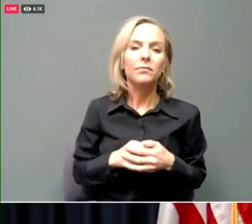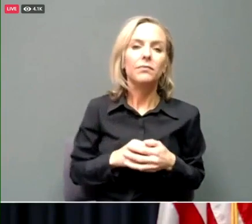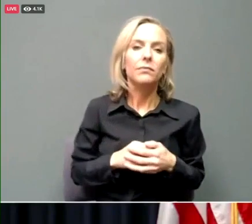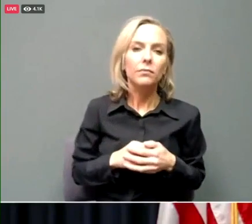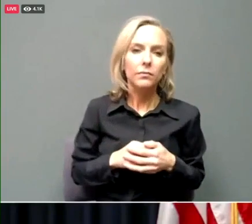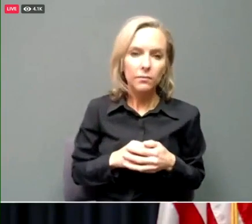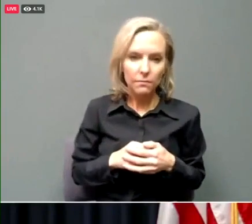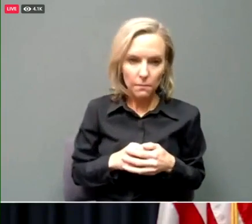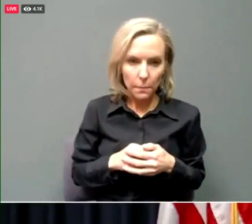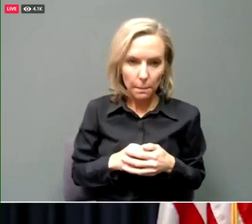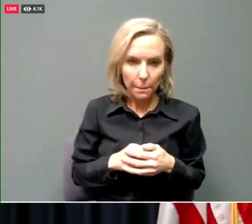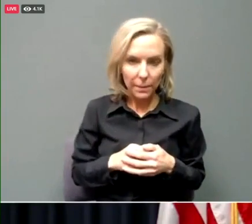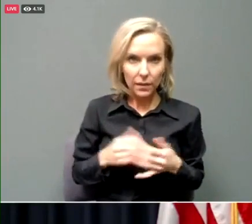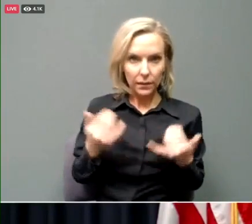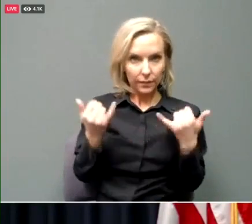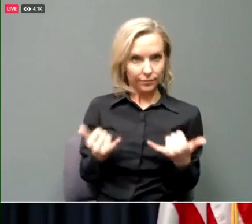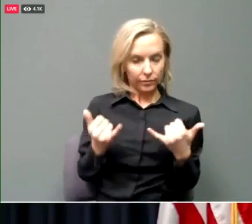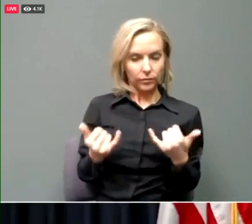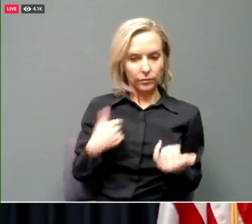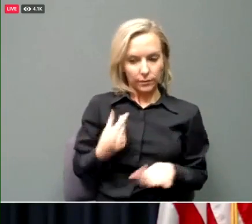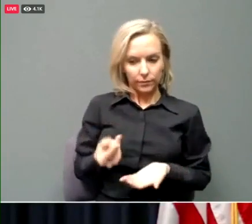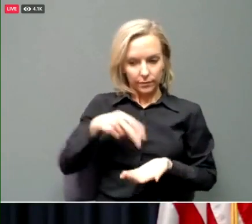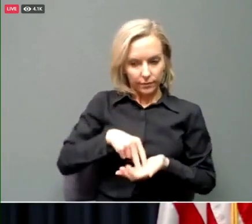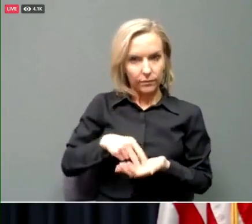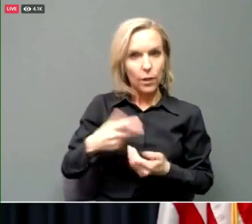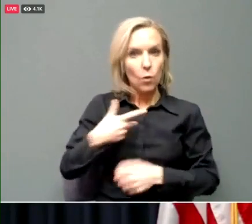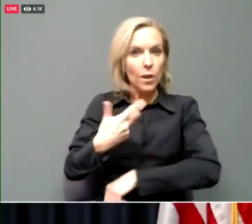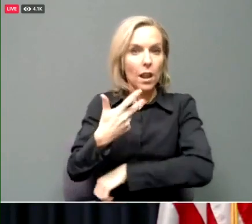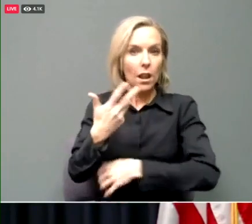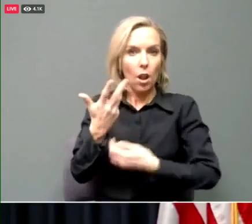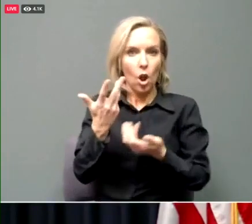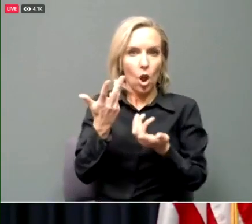As I stand here. Right now, we have immunized at least 90,000 people 70 and